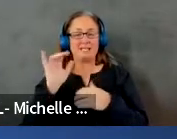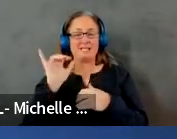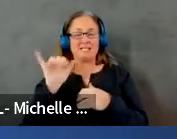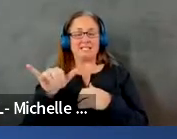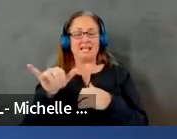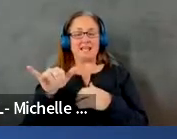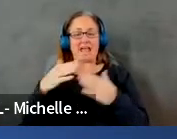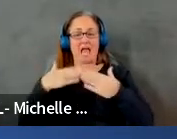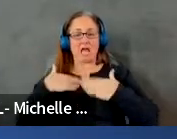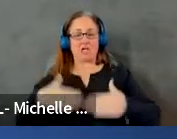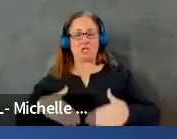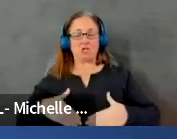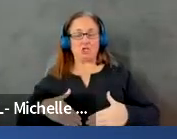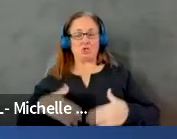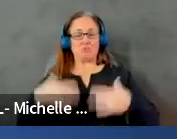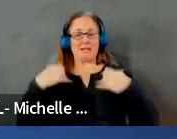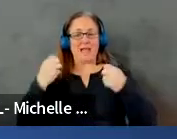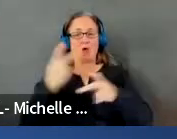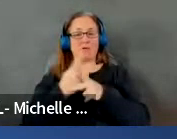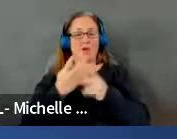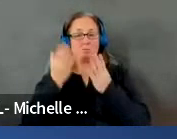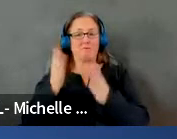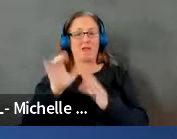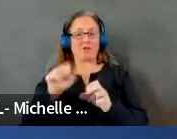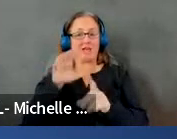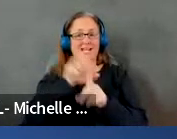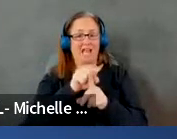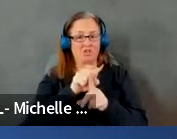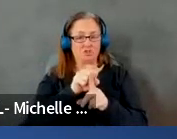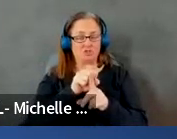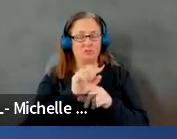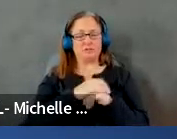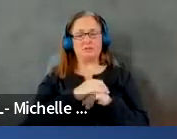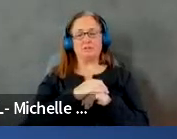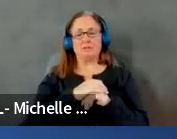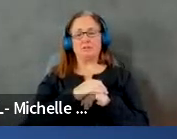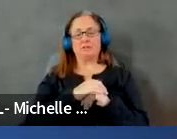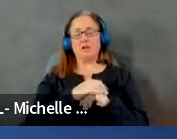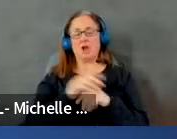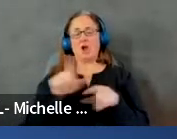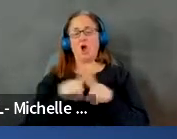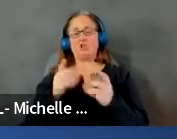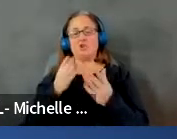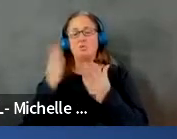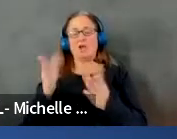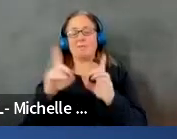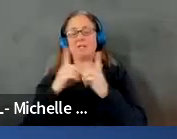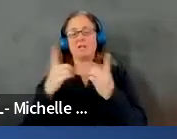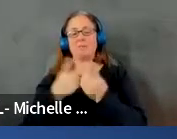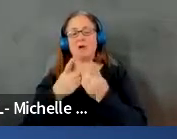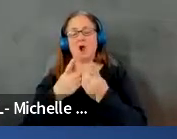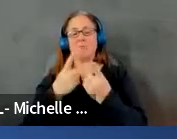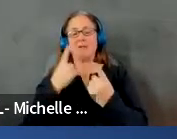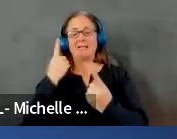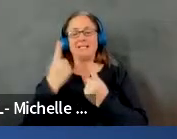human health care provider would not. It would require federally funded hospitals